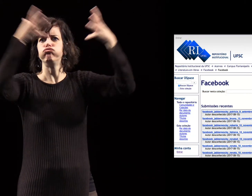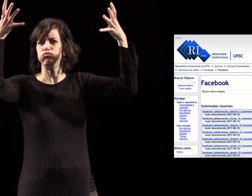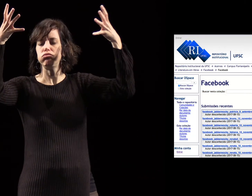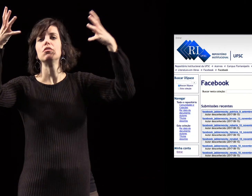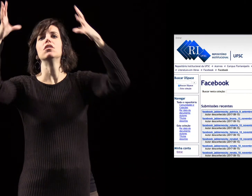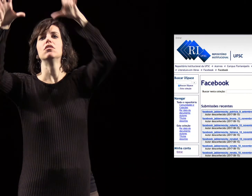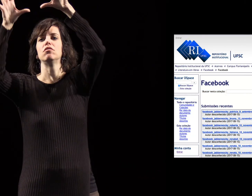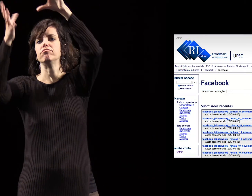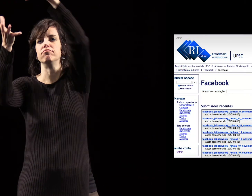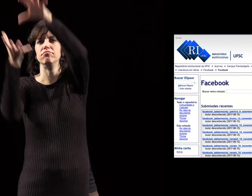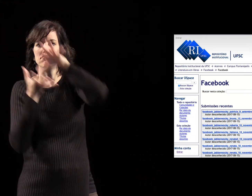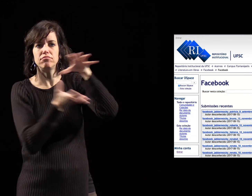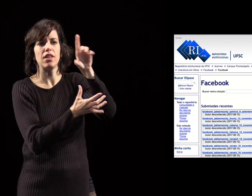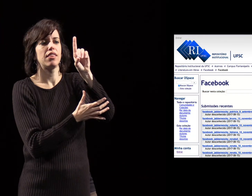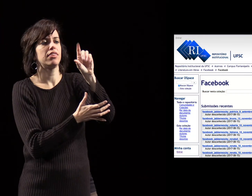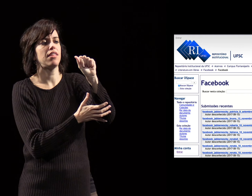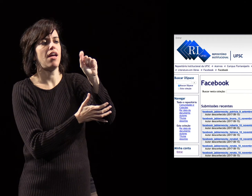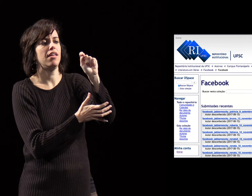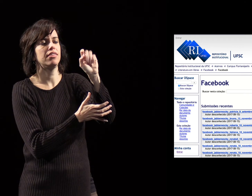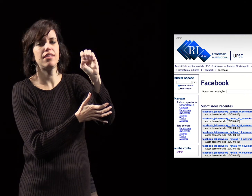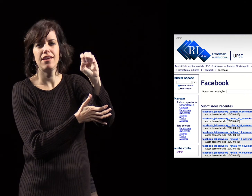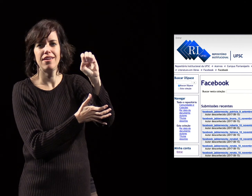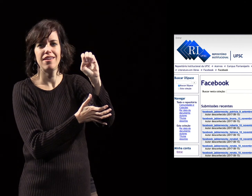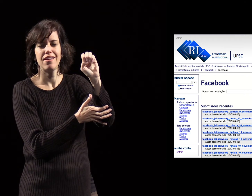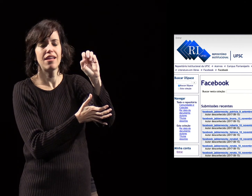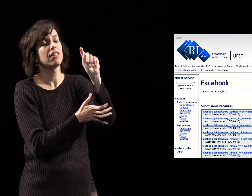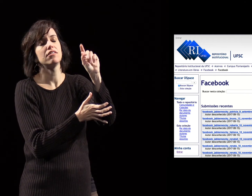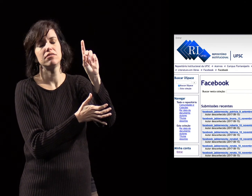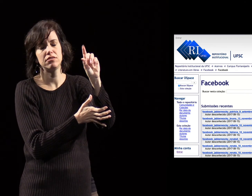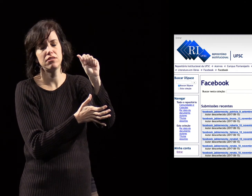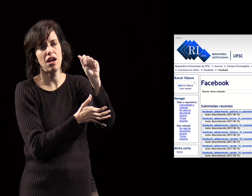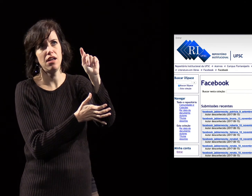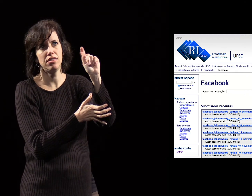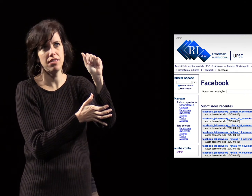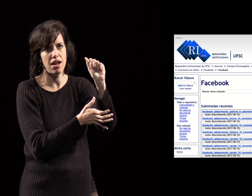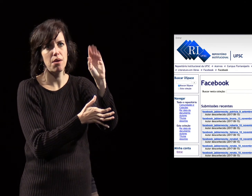All of the videos from Facebook are here in this database.